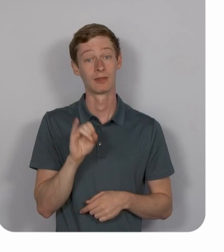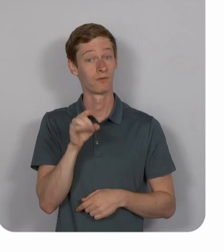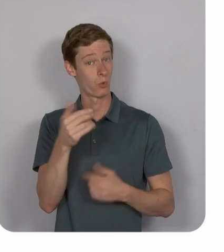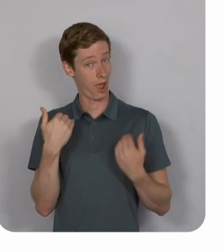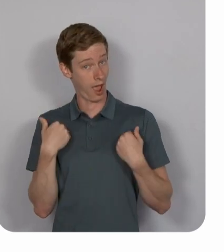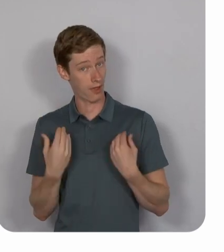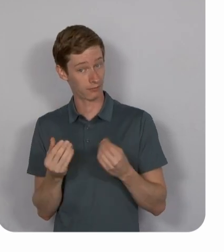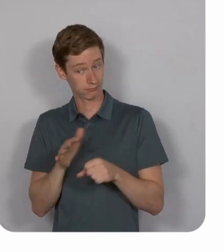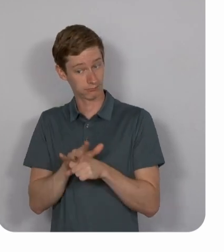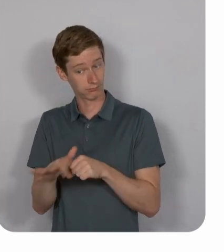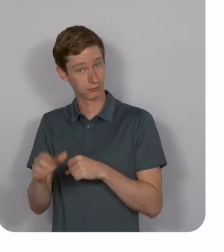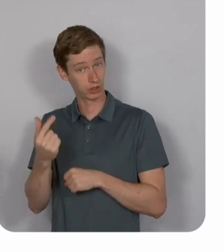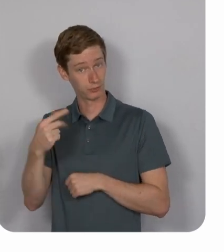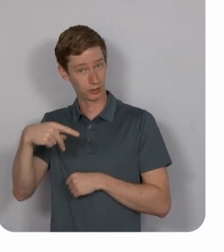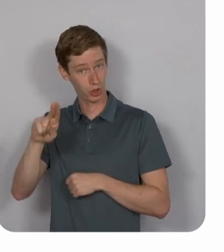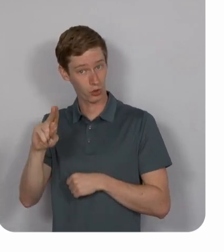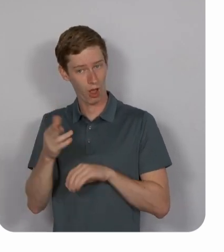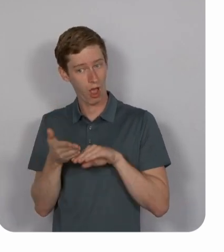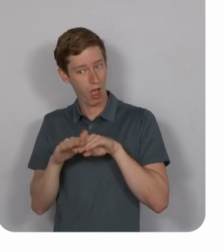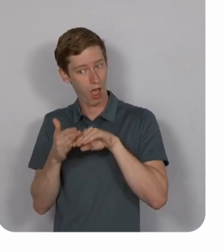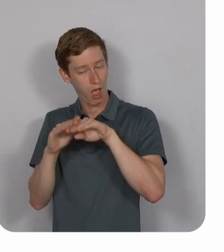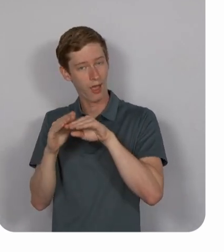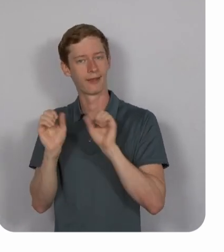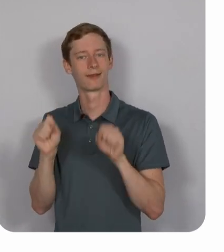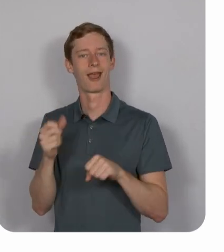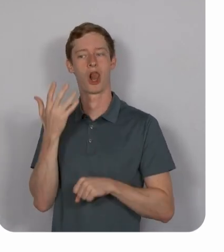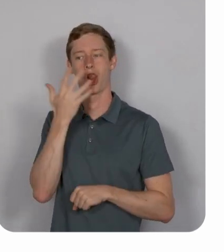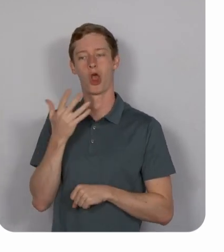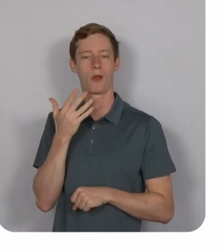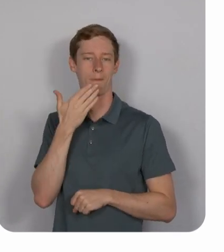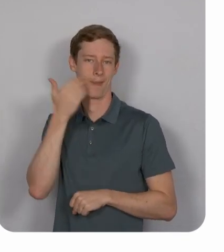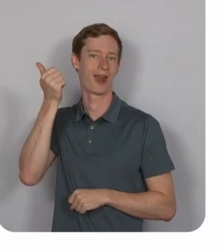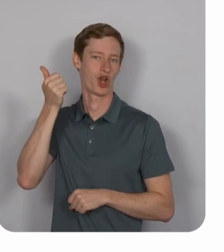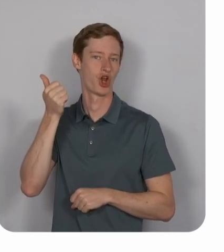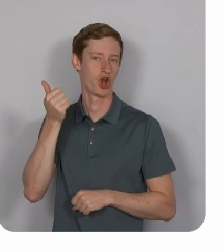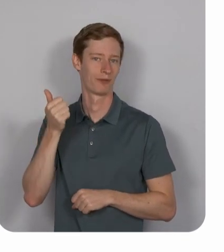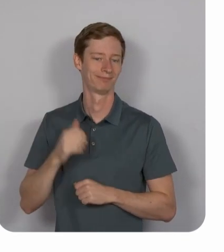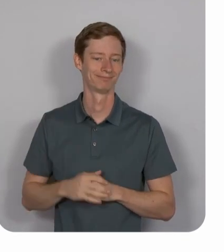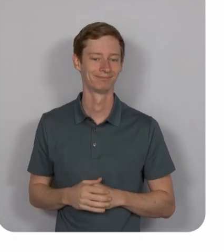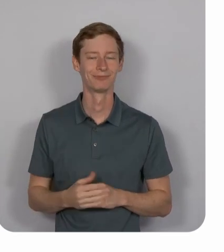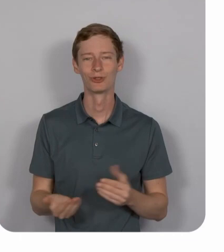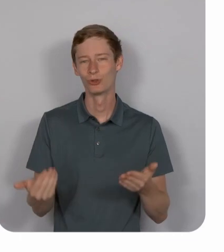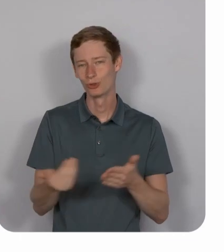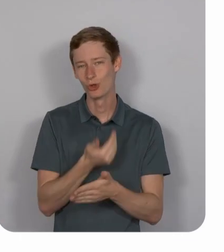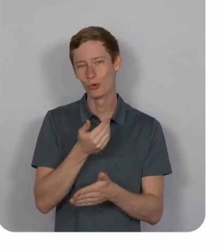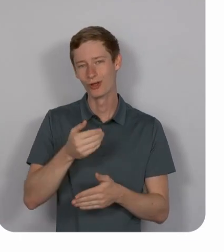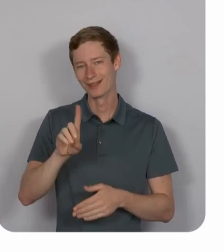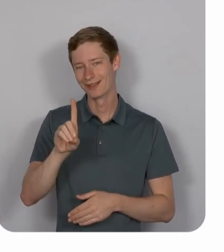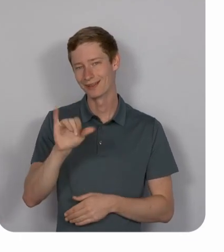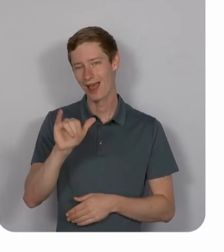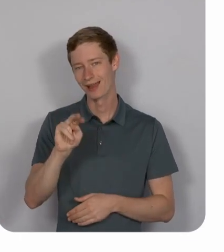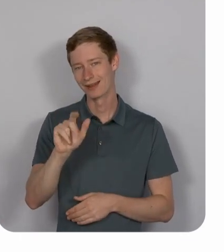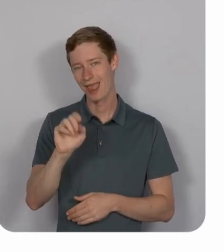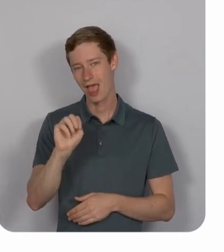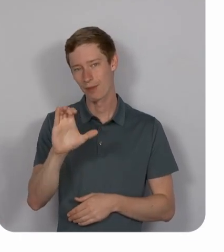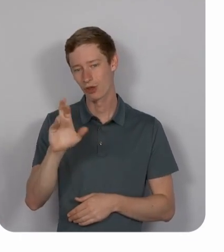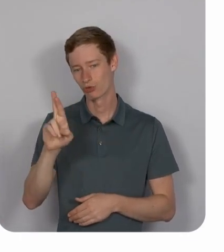raising this higher can make your app look even better. The new dynamic resolution functionality available in V56